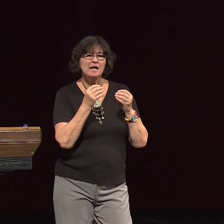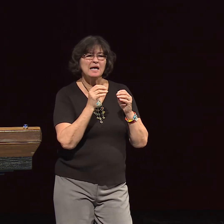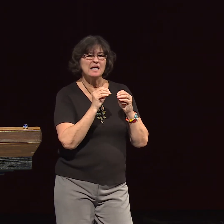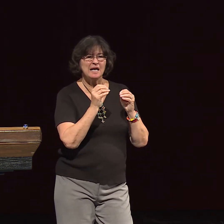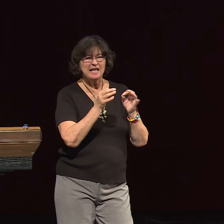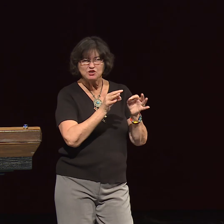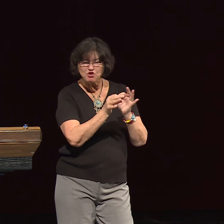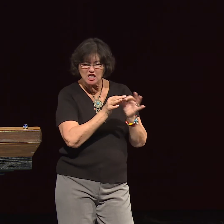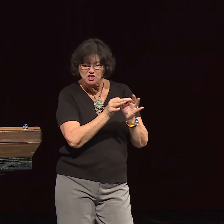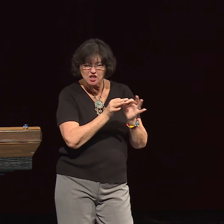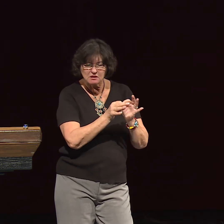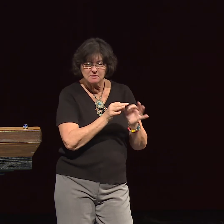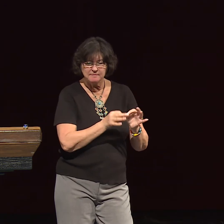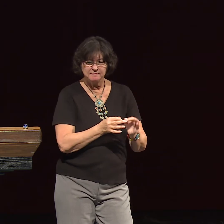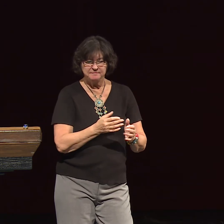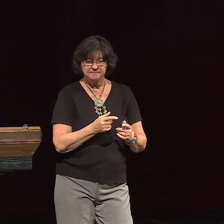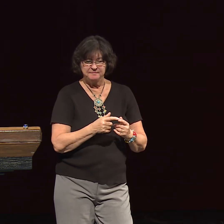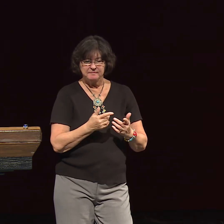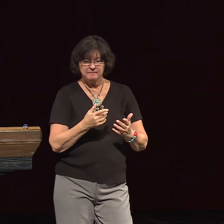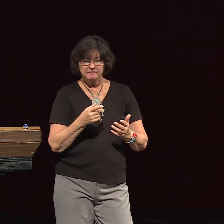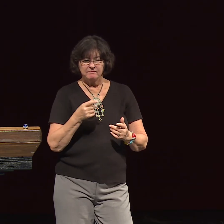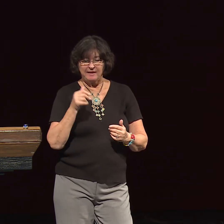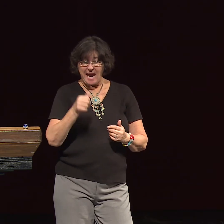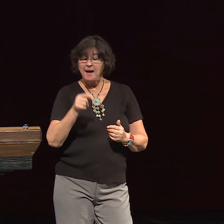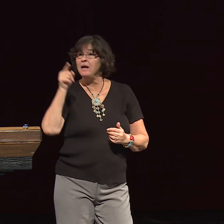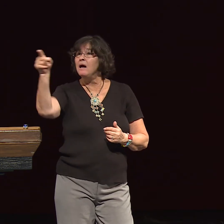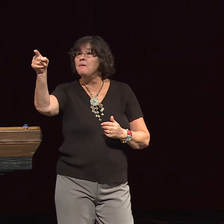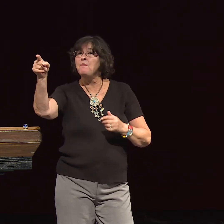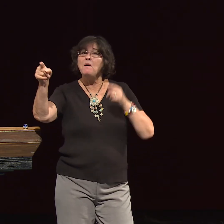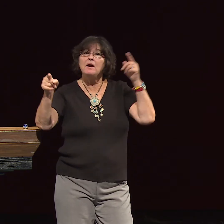They should be able to follow simple instructions.